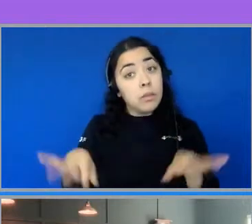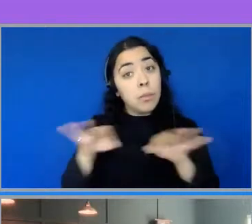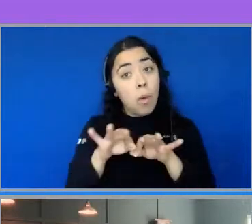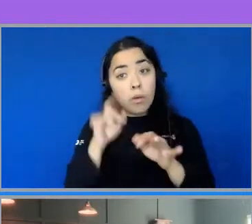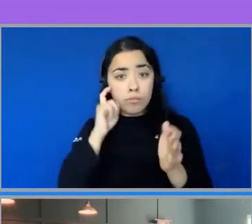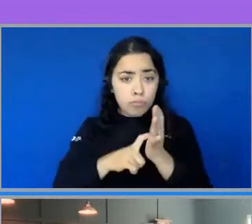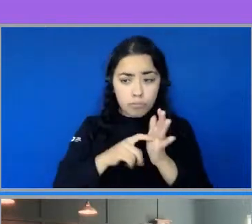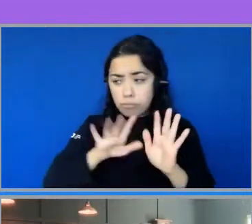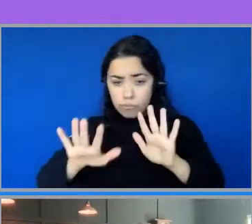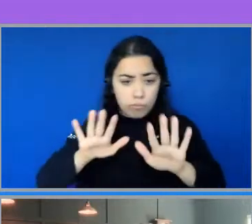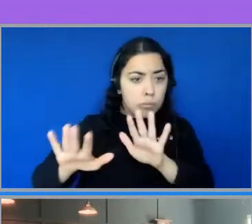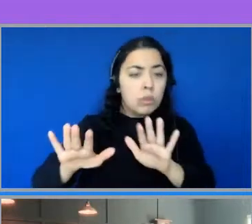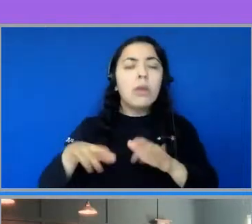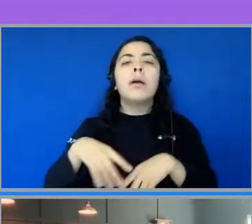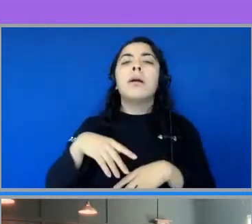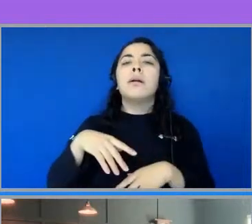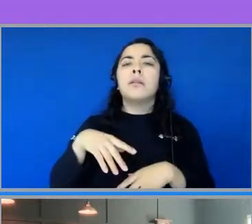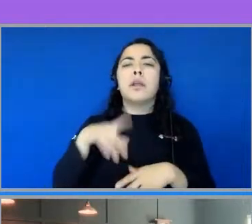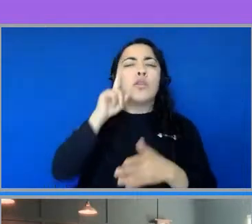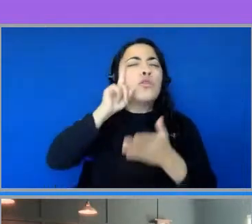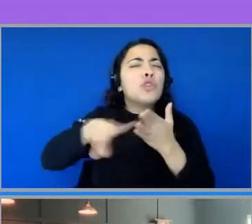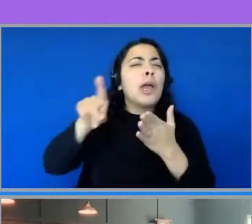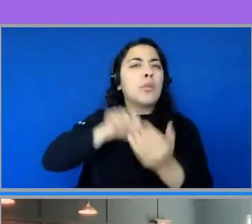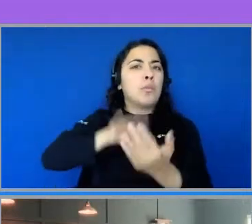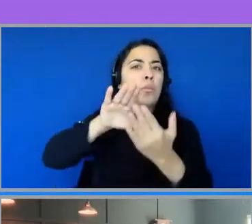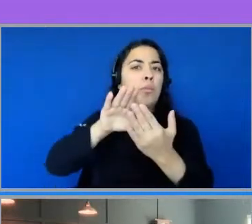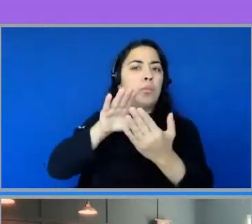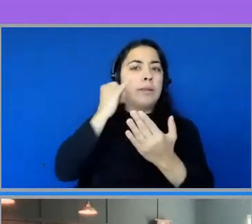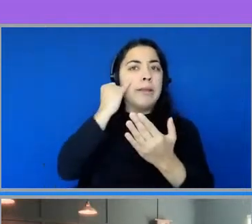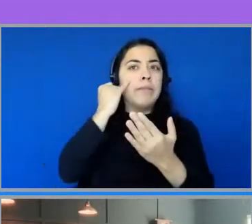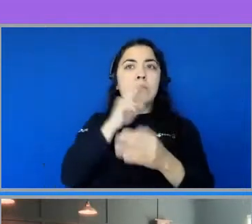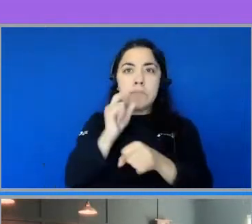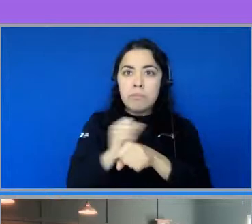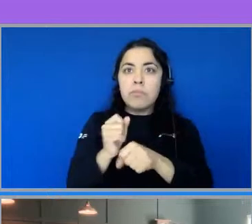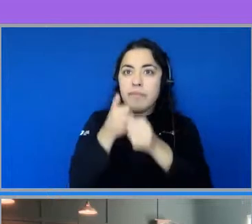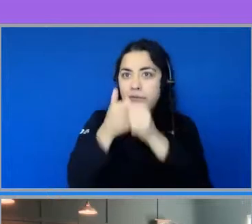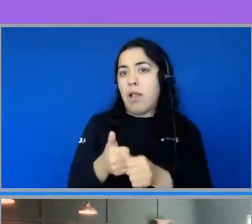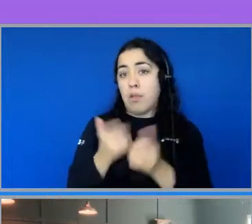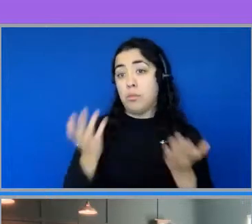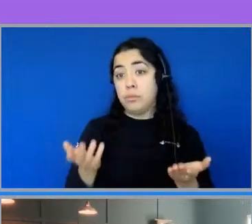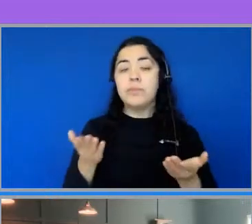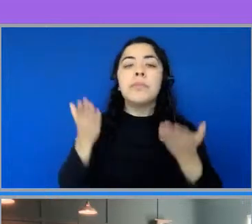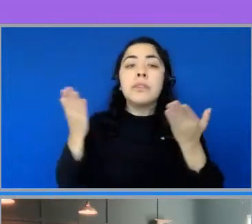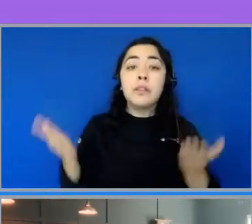through this. Let's take a look at this approach in practice.